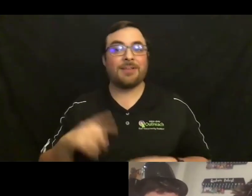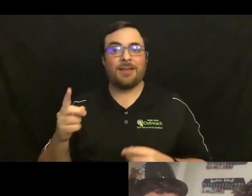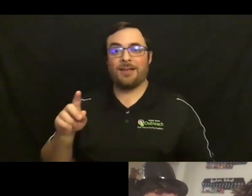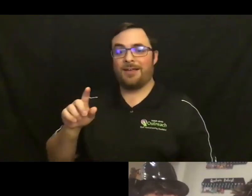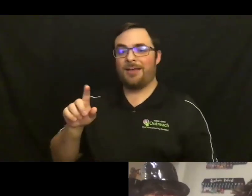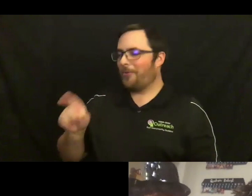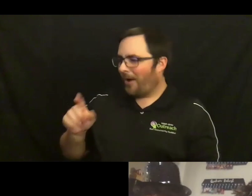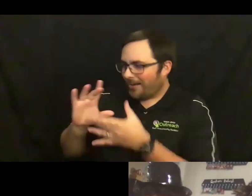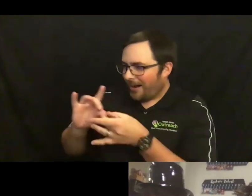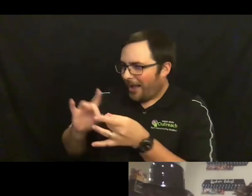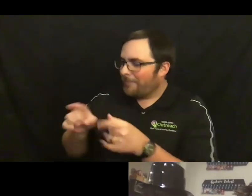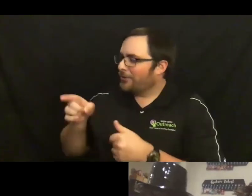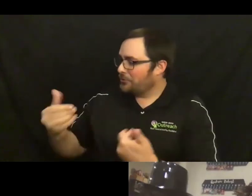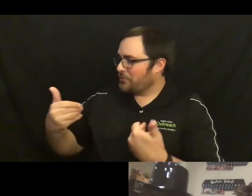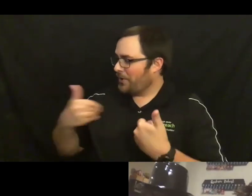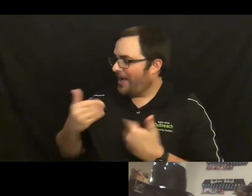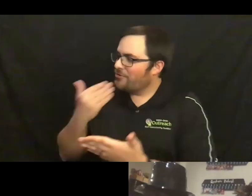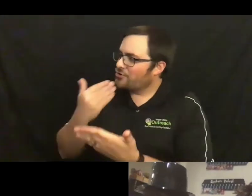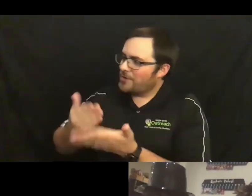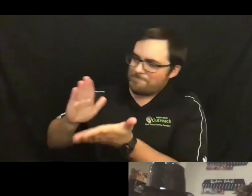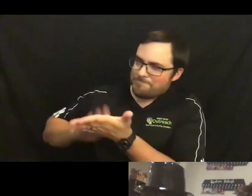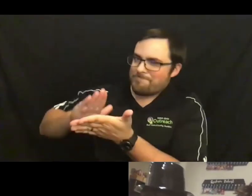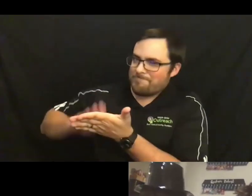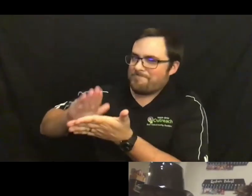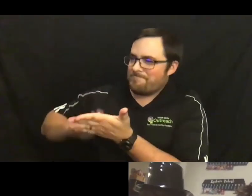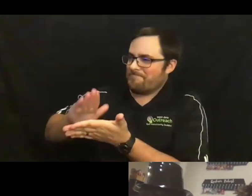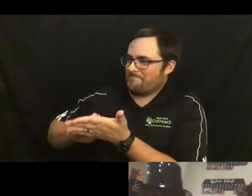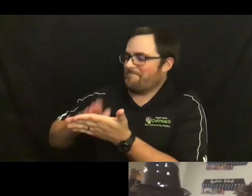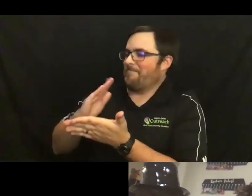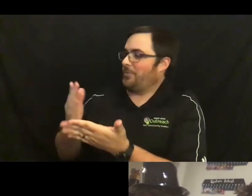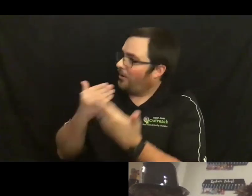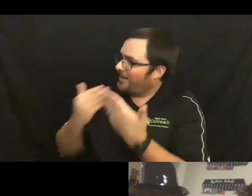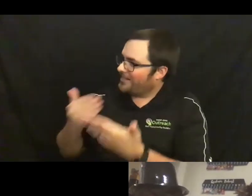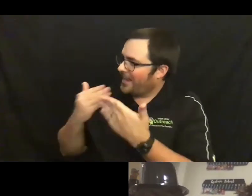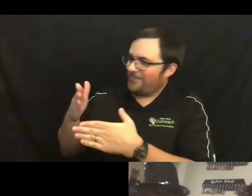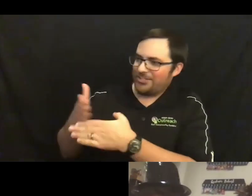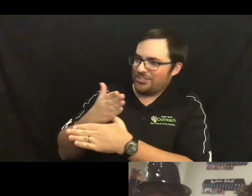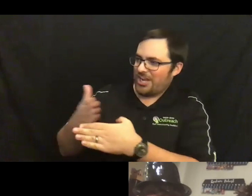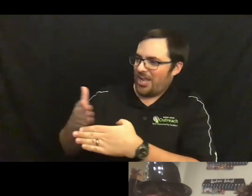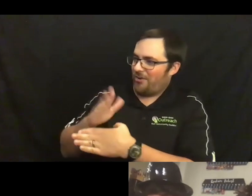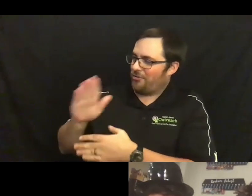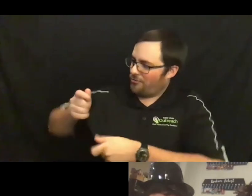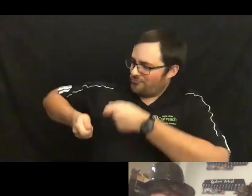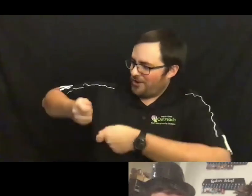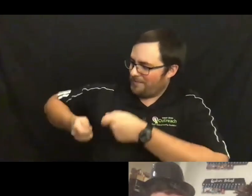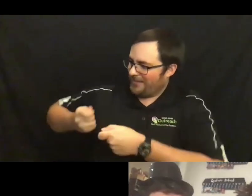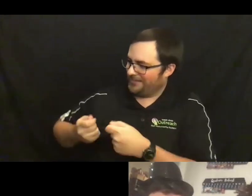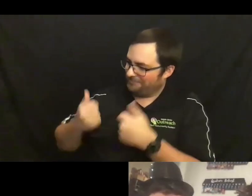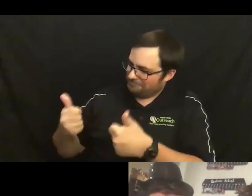that you have really good rhythm. So thank you for sharing your drumming with us tonight.